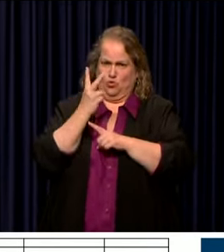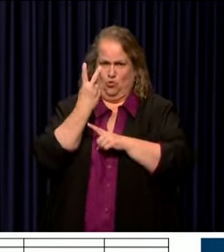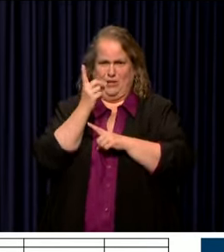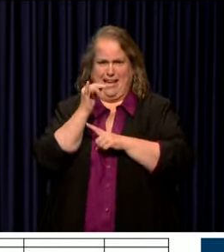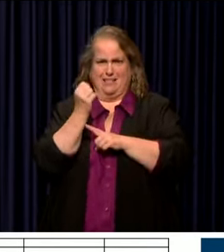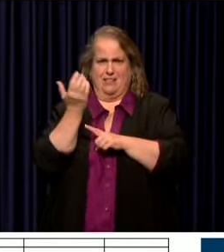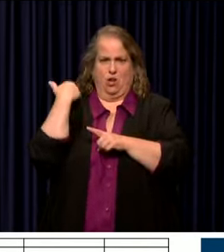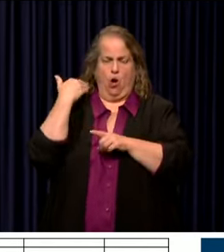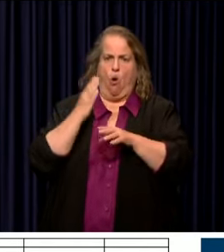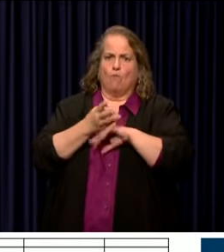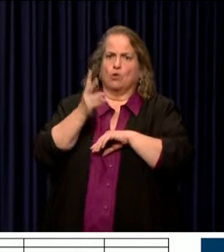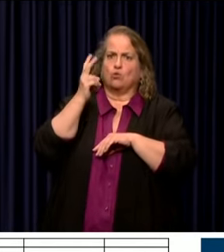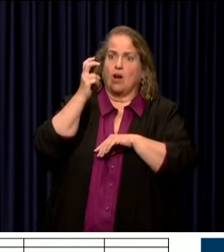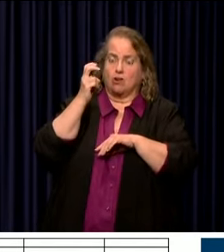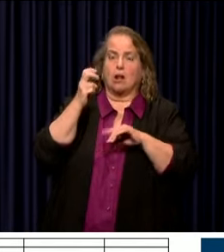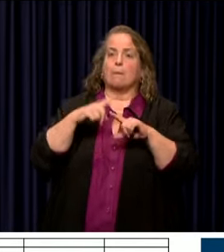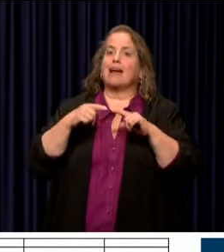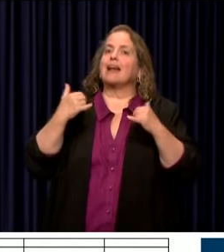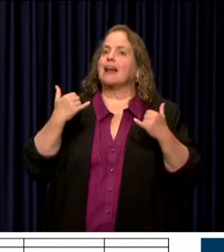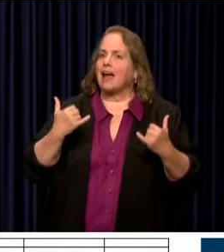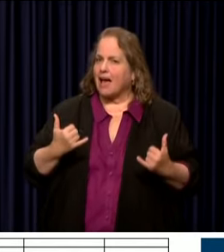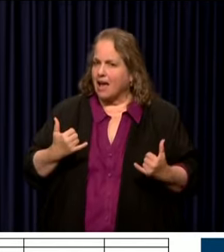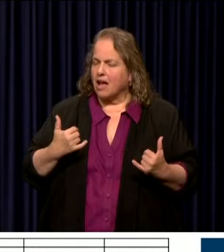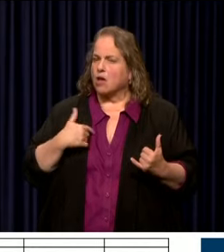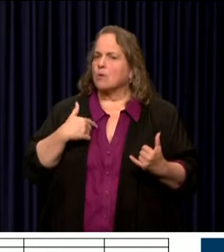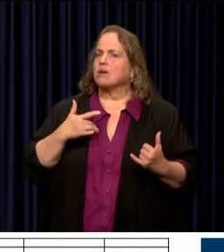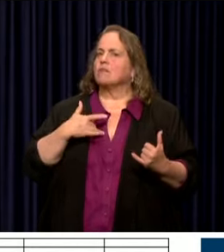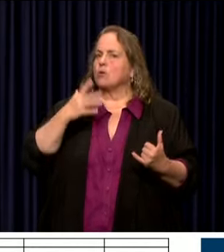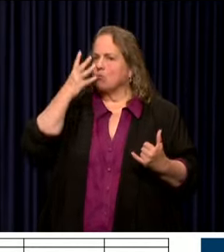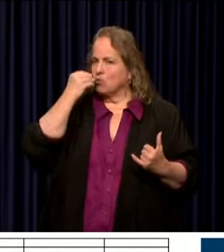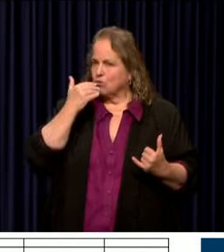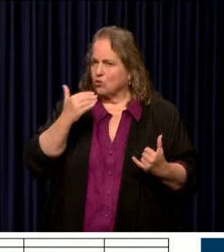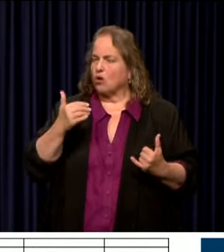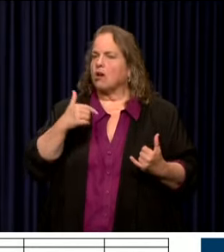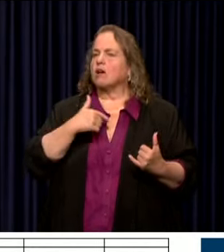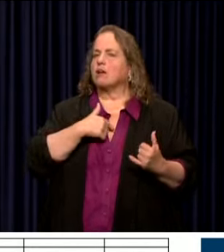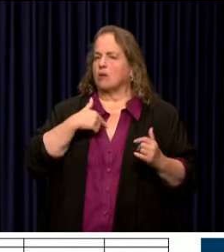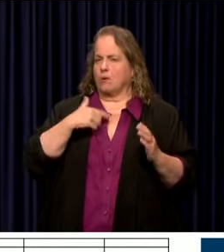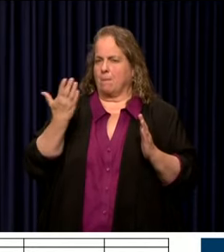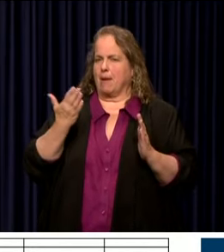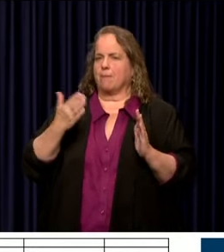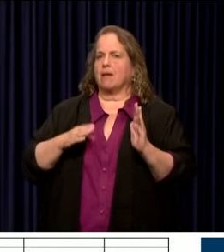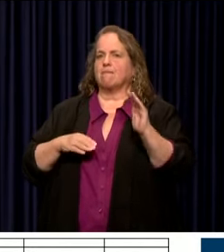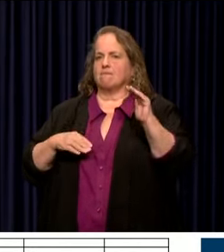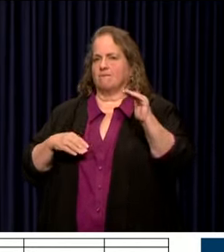PHILADELPHIA. I DON'T KNOW HOW MANY DAYS I SPENT SAYING LET'S NOT BE PHILADELPHIA.